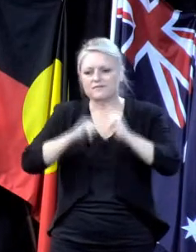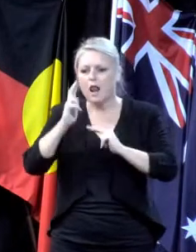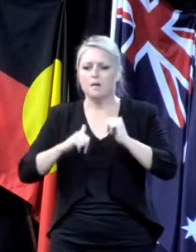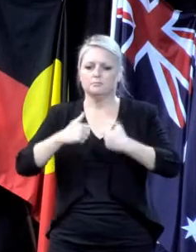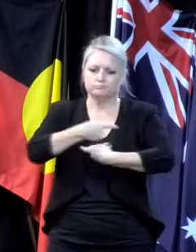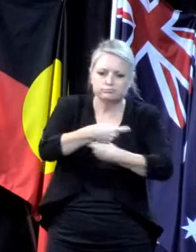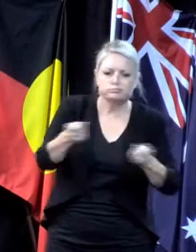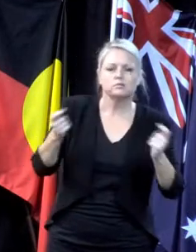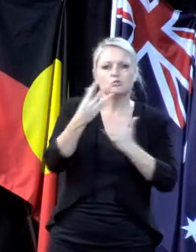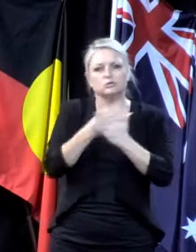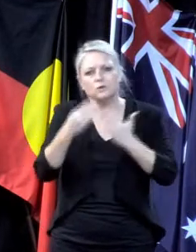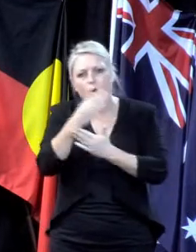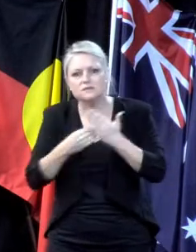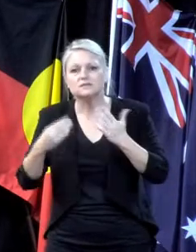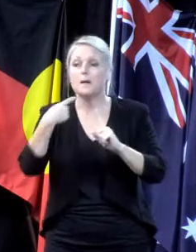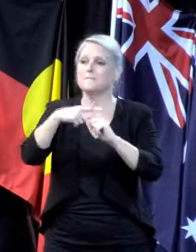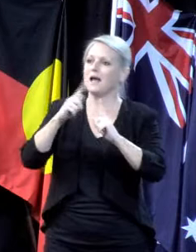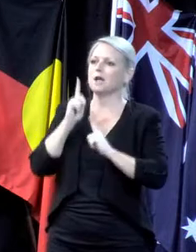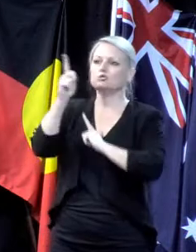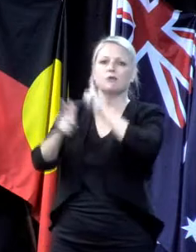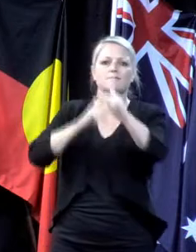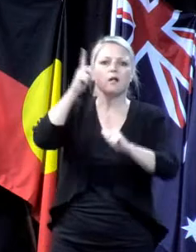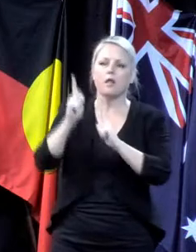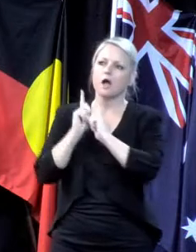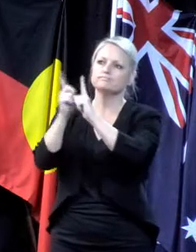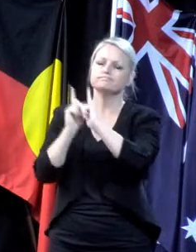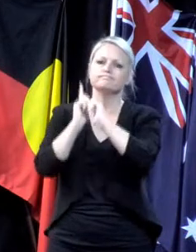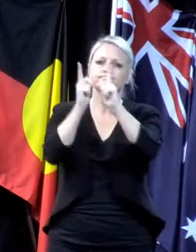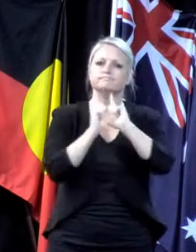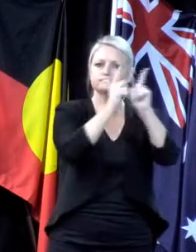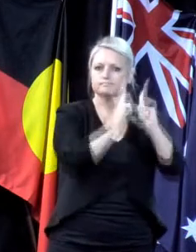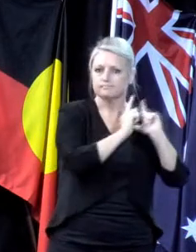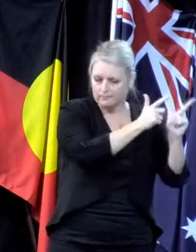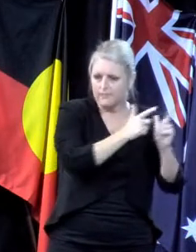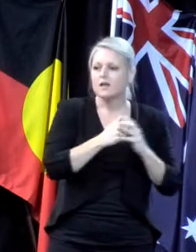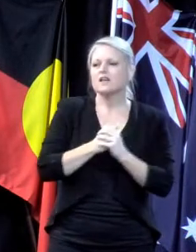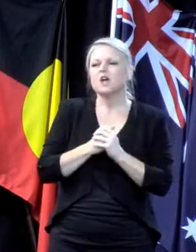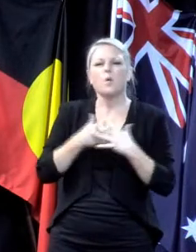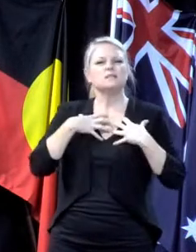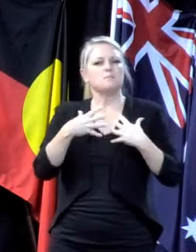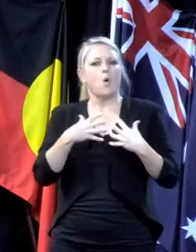And I also travel to other regions to deliver it, as well, which is a bit more of a casual gathering of professional learning